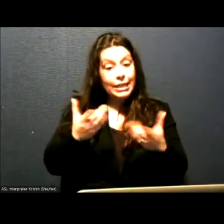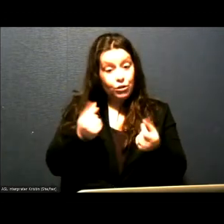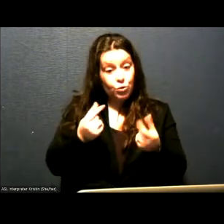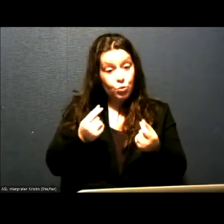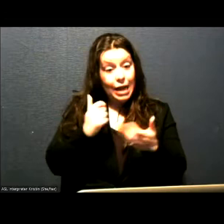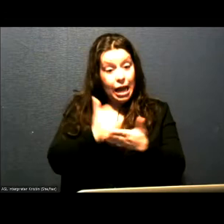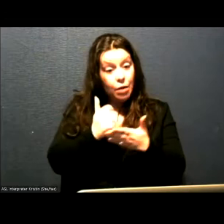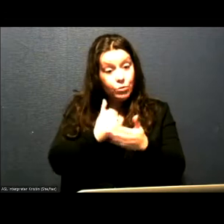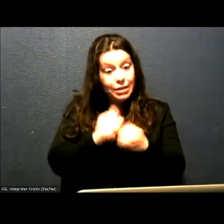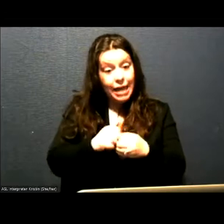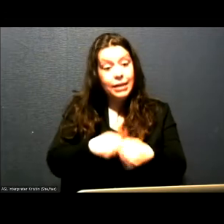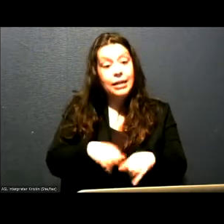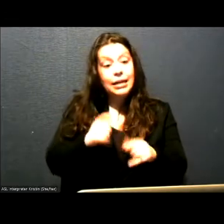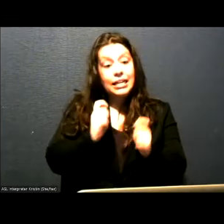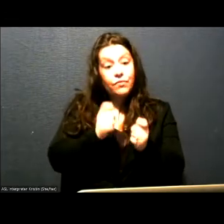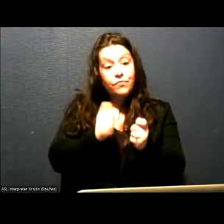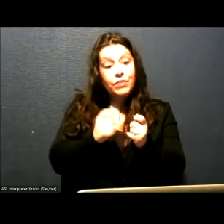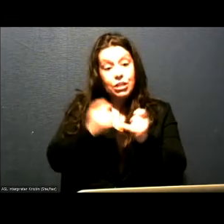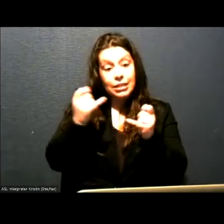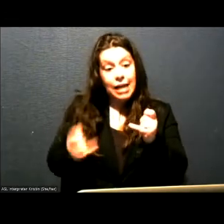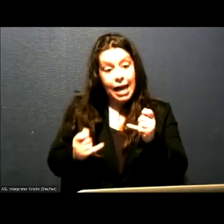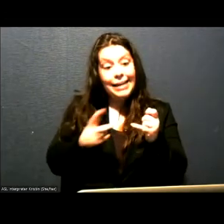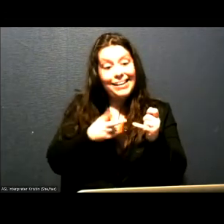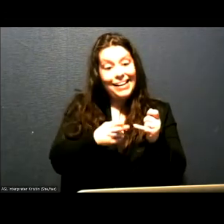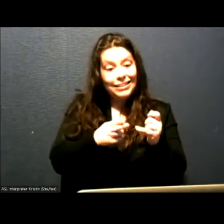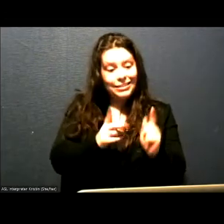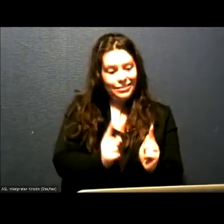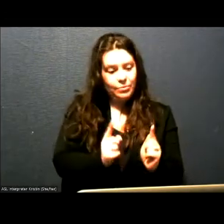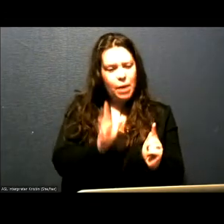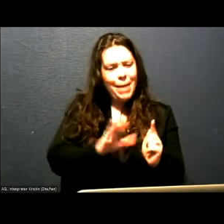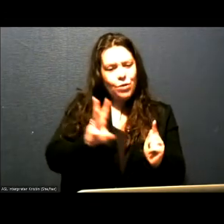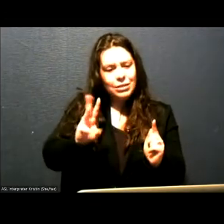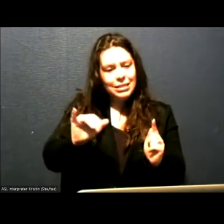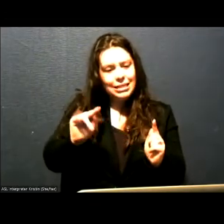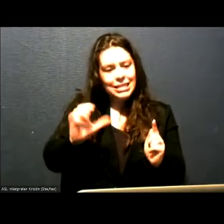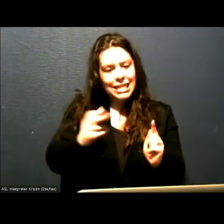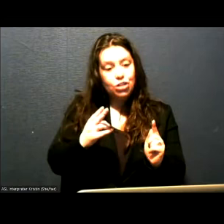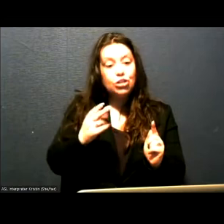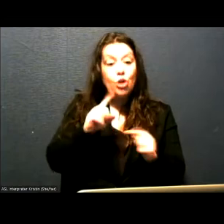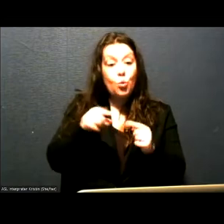of fishing line into six-inch pieces, and throw it out that way. So if it does end up in the waterways,